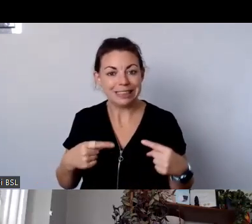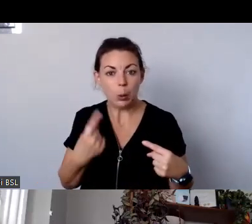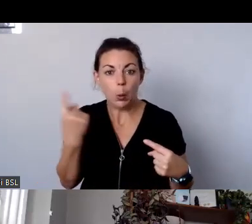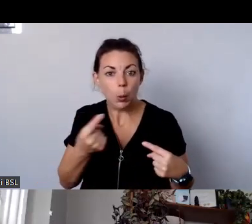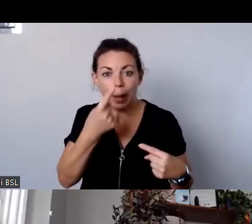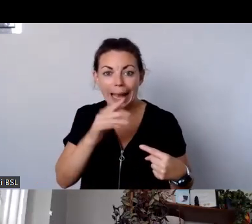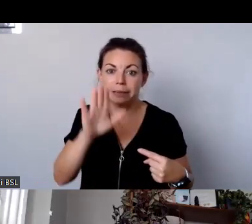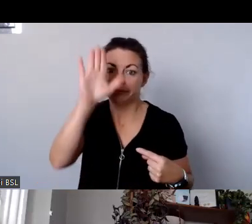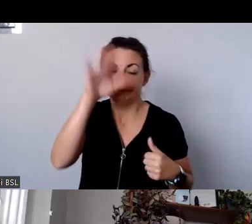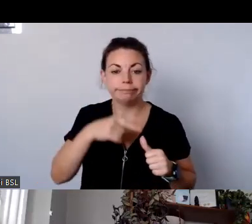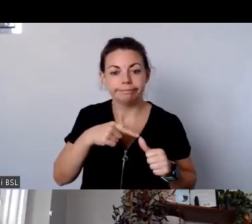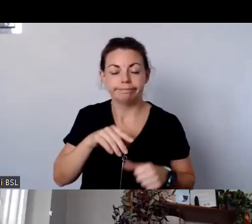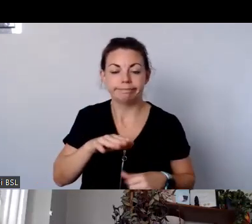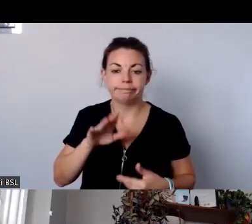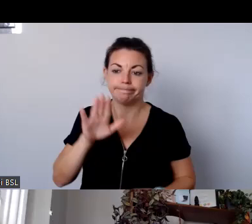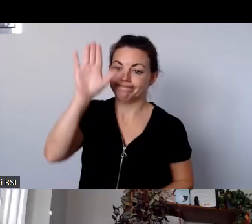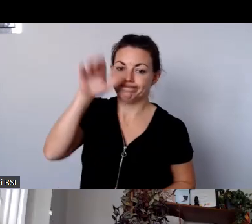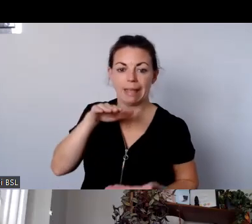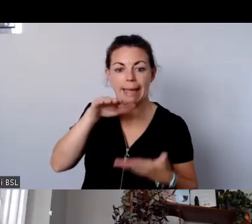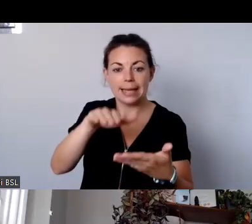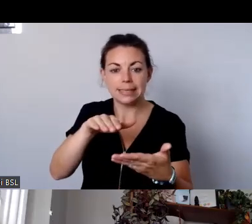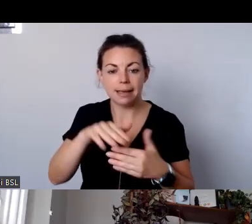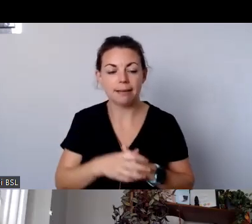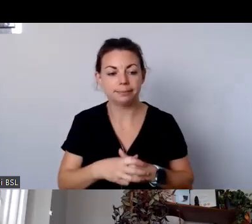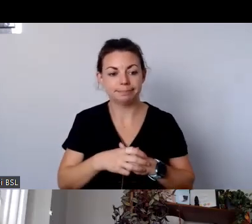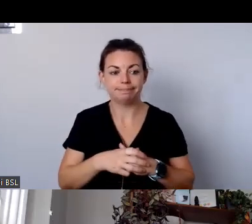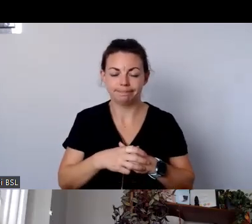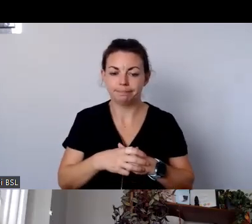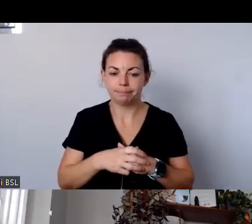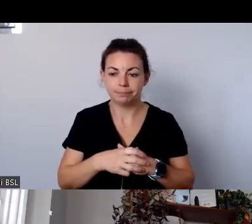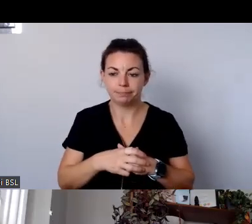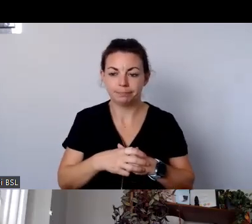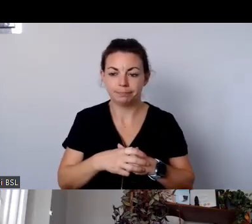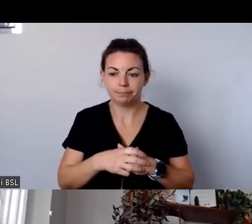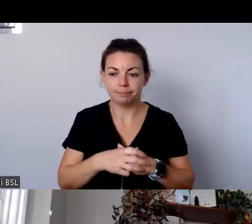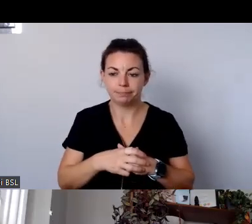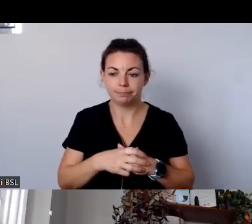This is an important section to cover. All organizations [?]